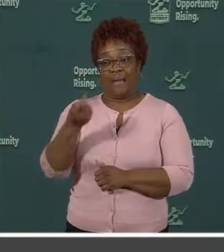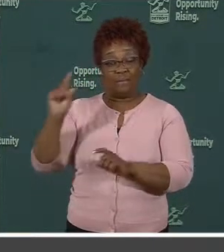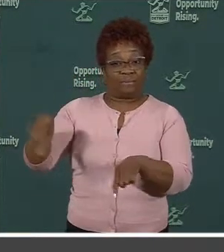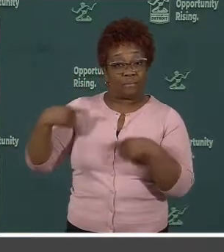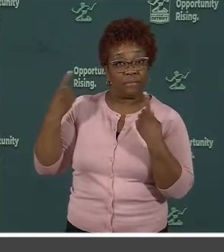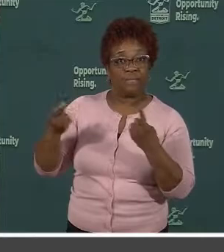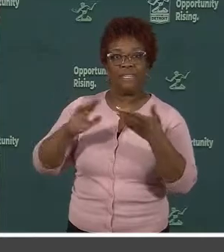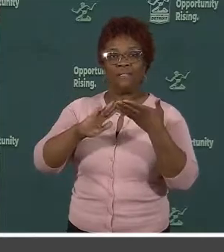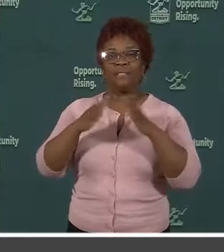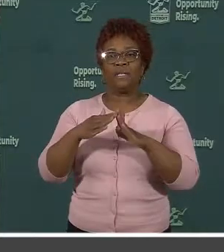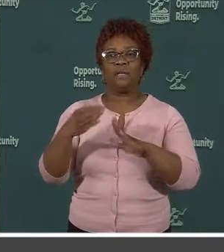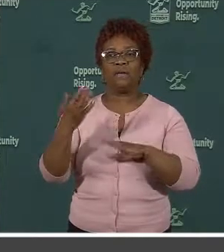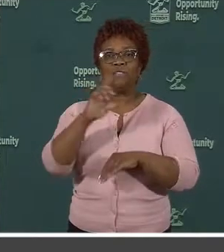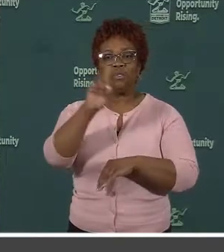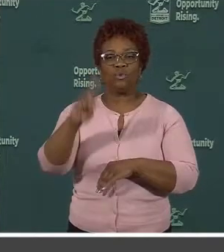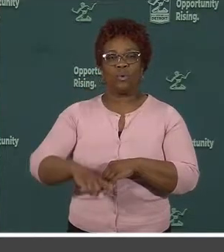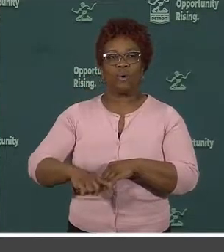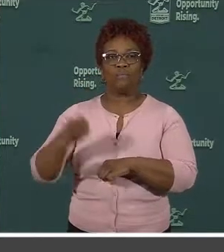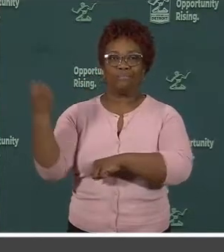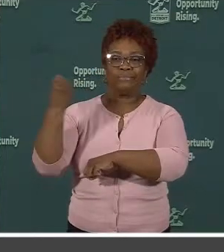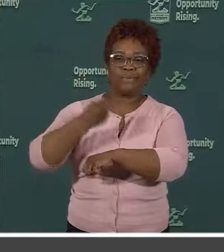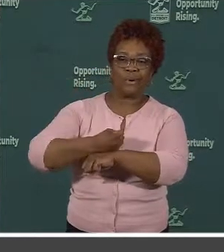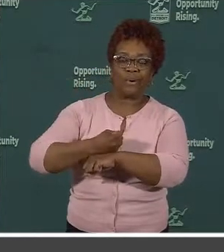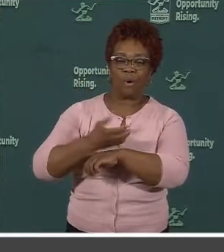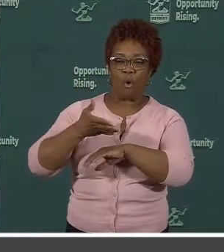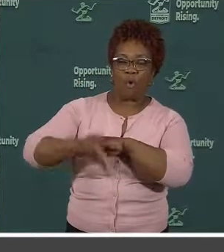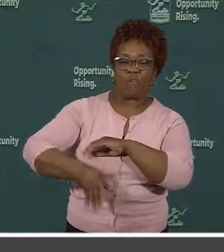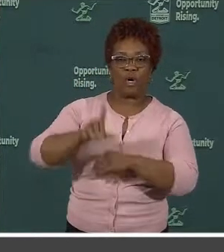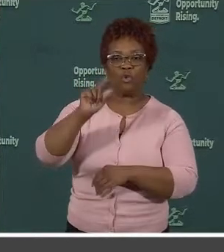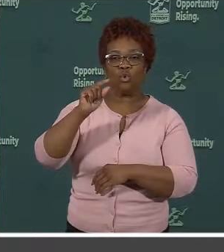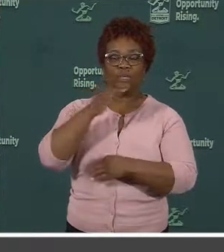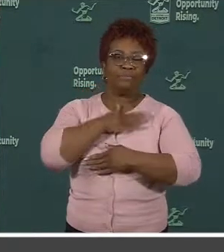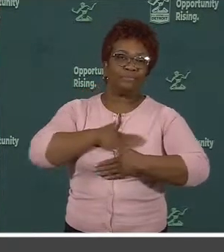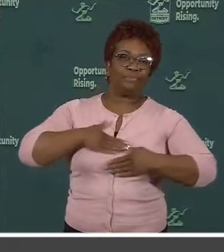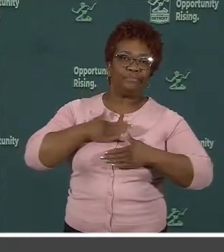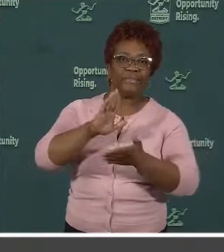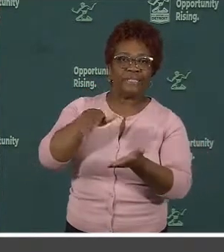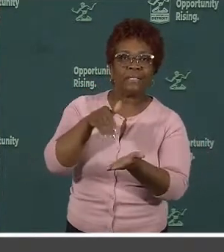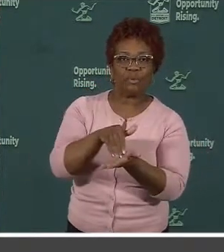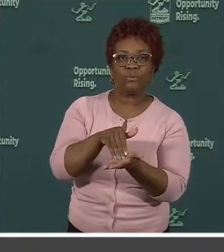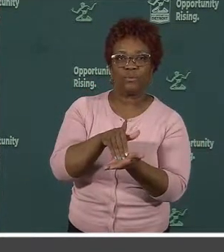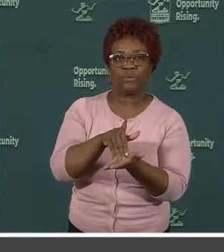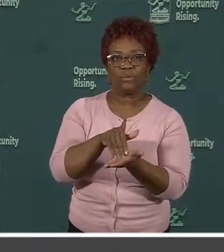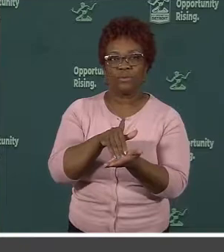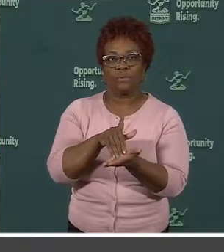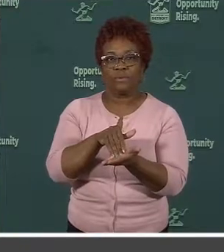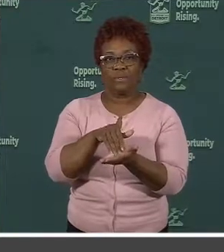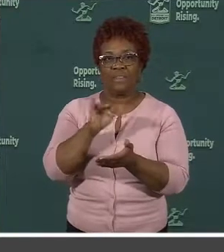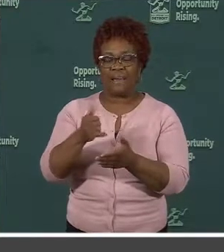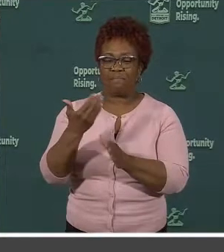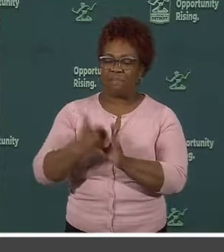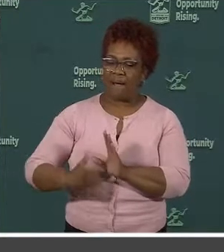CLOSED MORE THAN TWENTY RECREATION CENTERS AND THIS IS SOMETHING THAT ALWAYS BOTHERED WHEN THE BUDGET GOT TIGHT IT